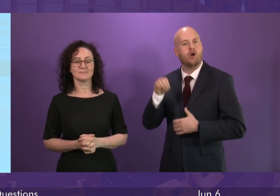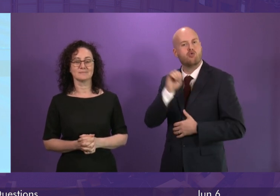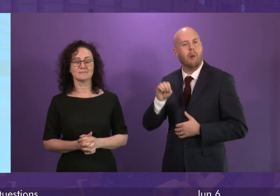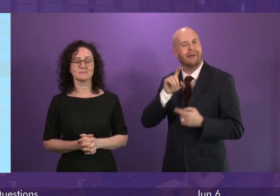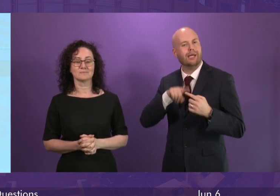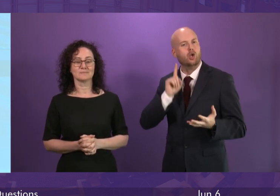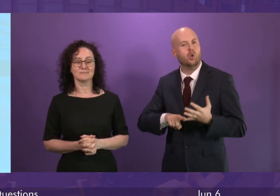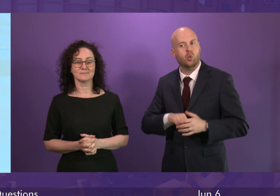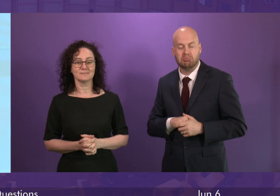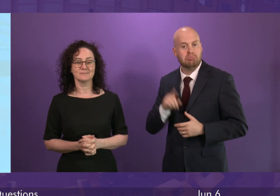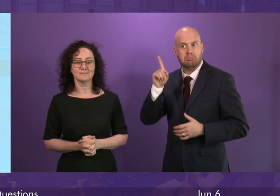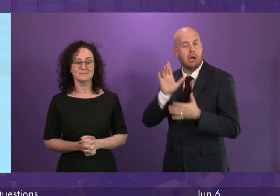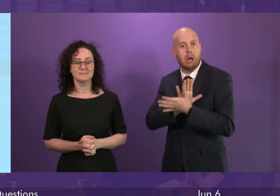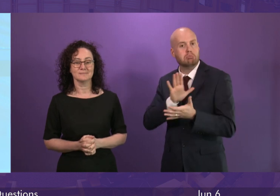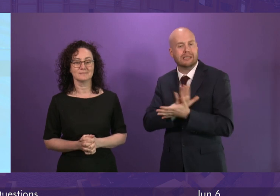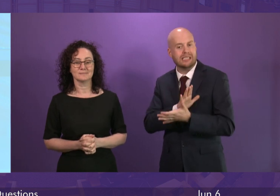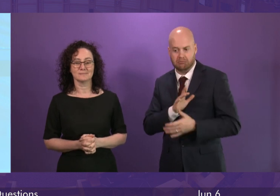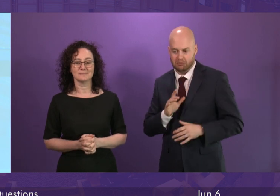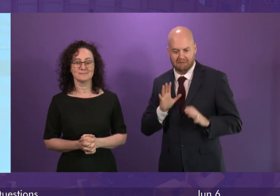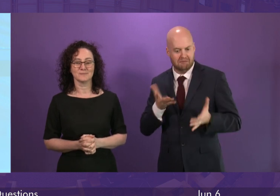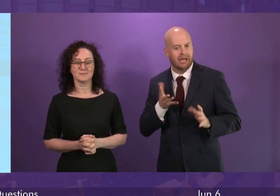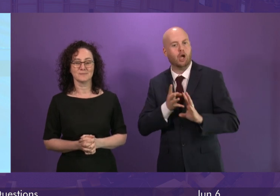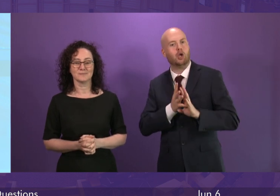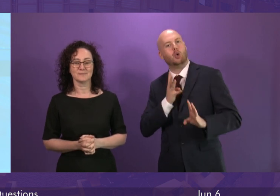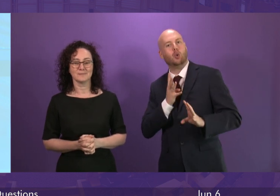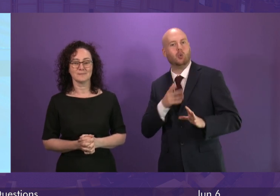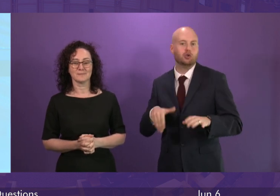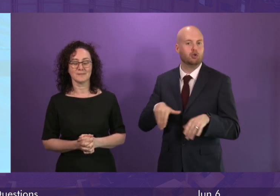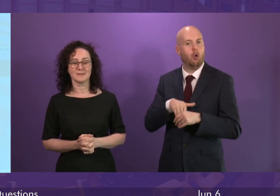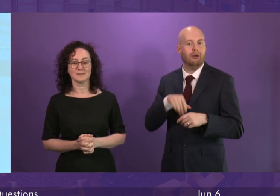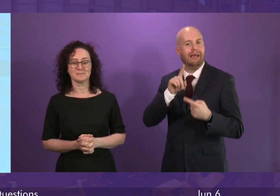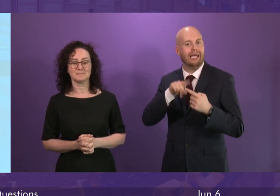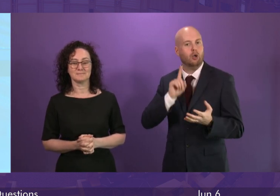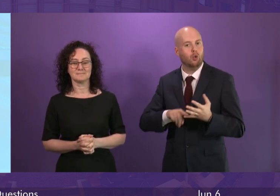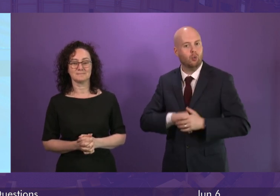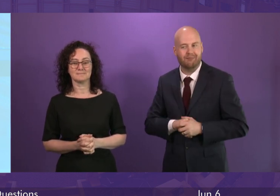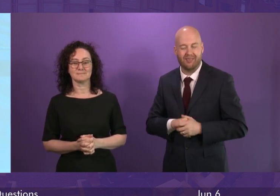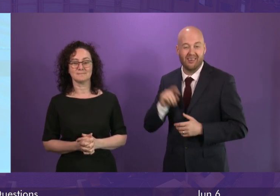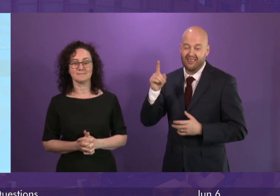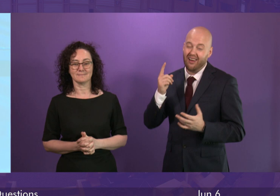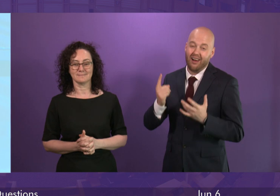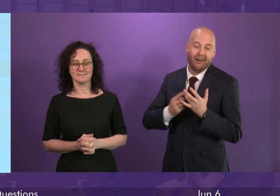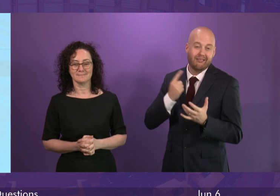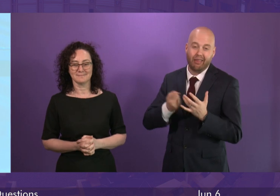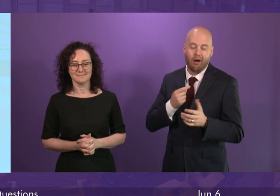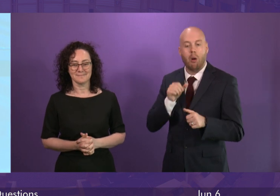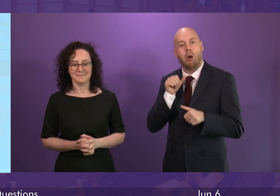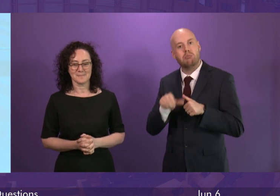“there is no queue to join the EU”. Another better together scare story bites the dust.